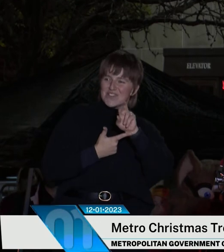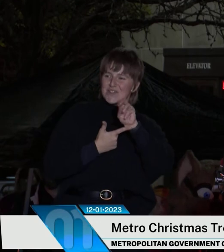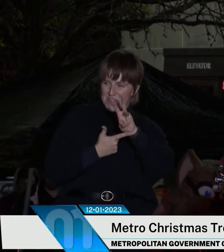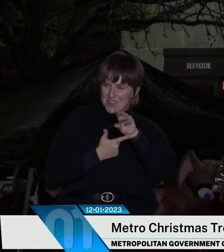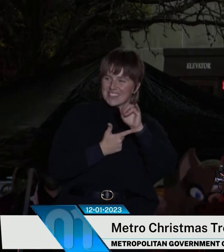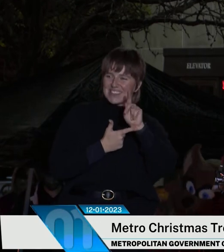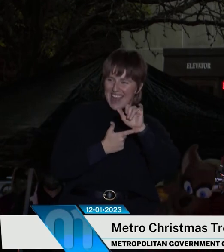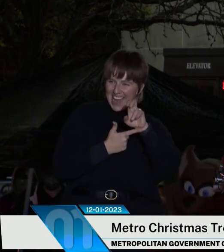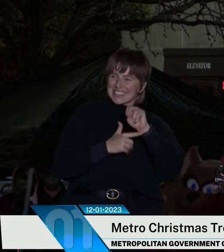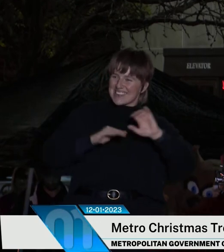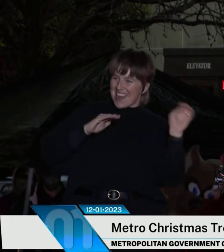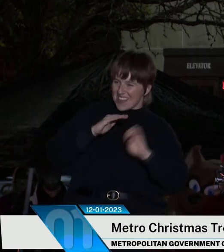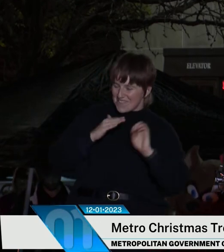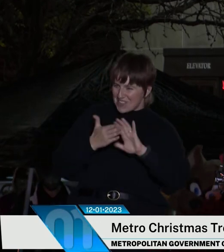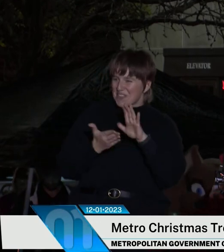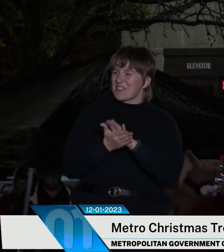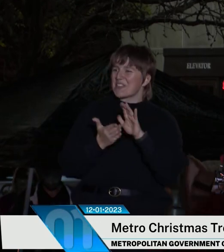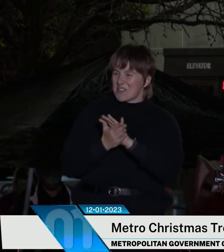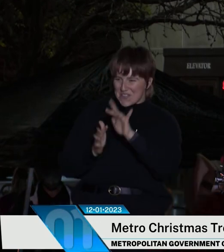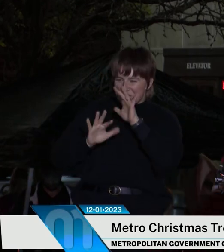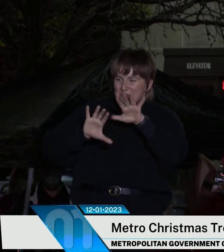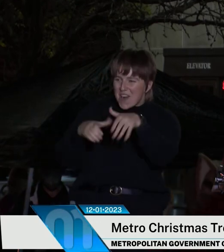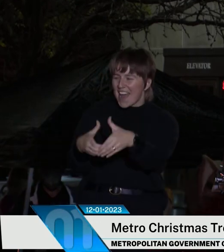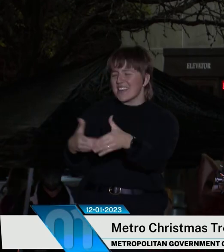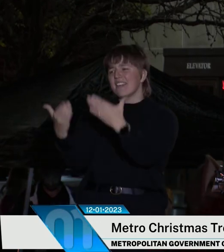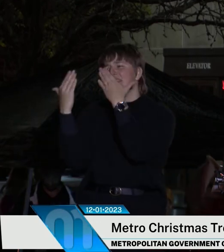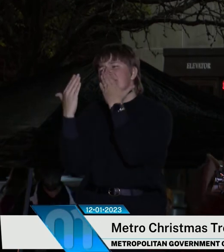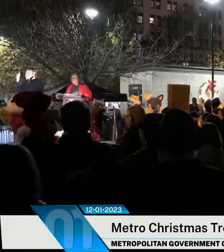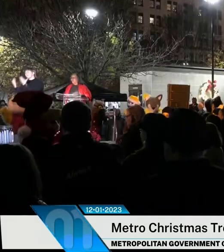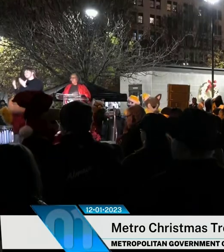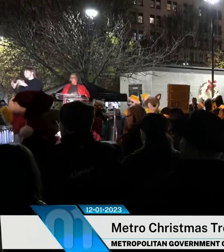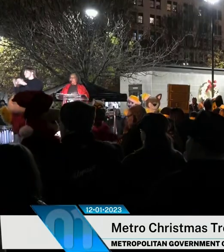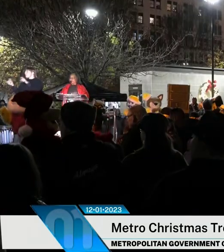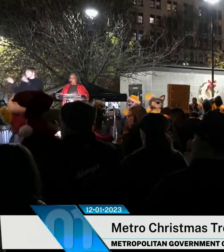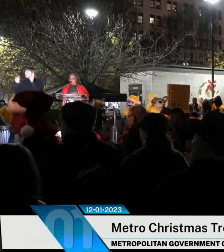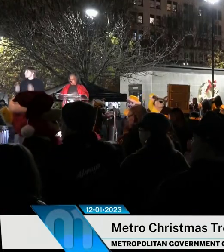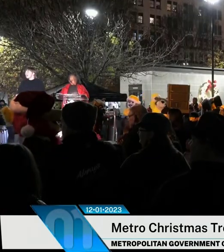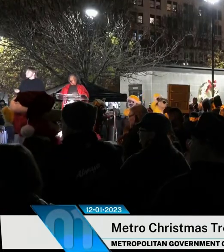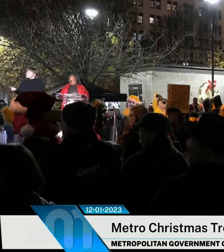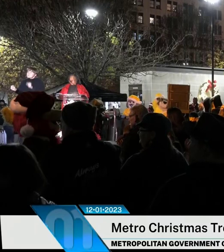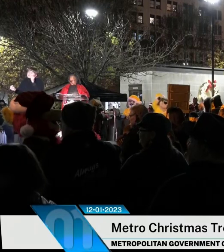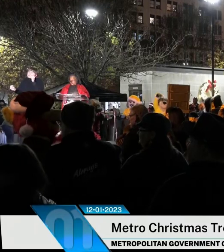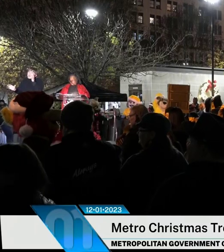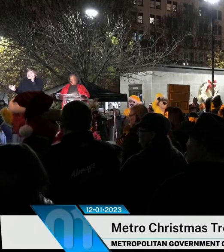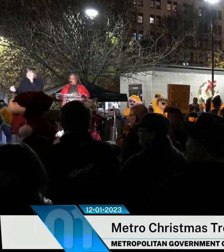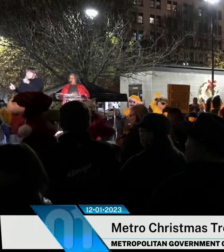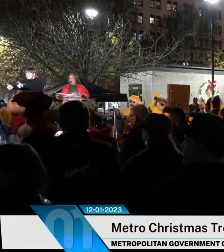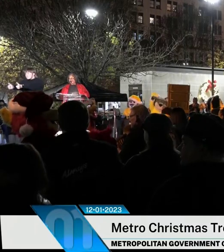THIS TOGETHER. SO SPECIAL THANKS TO PARK TO ANDREW JACKSON ELEMENTARY SCHOOL CHOIR. THANK